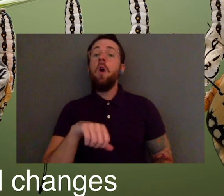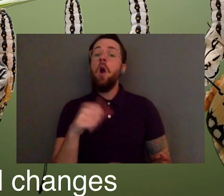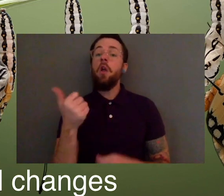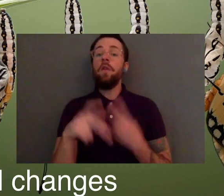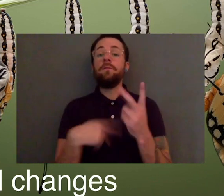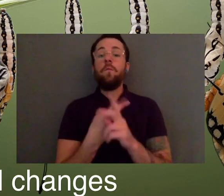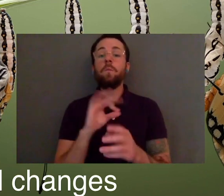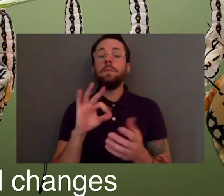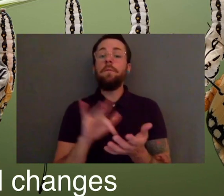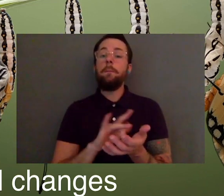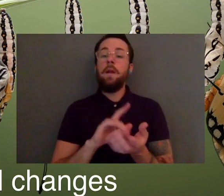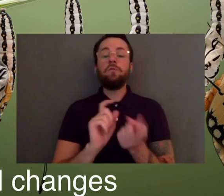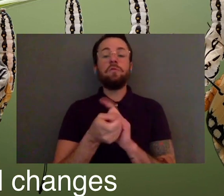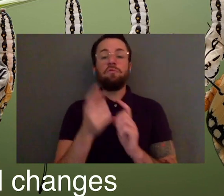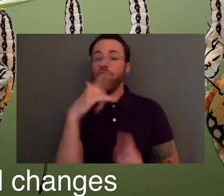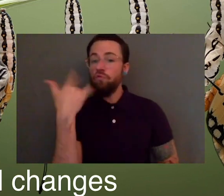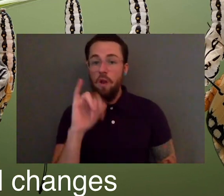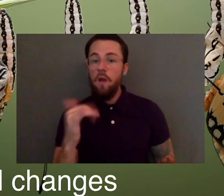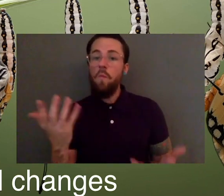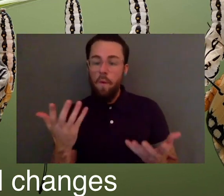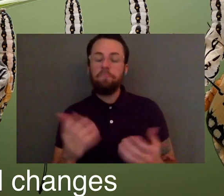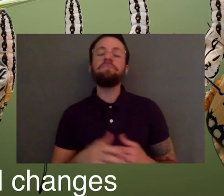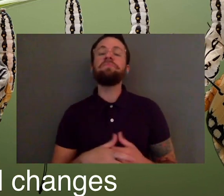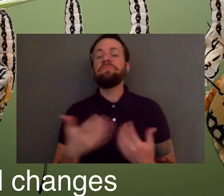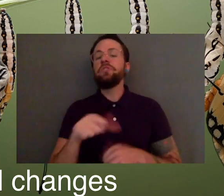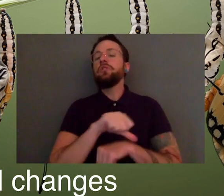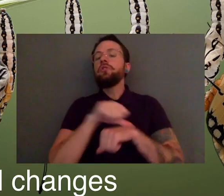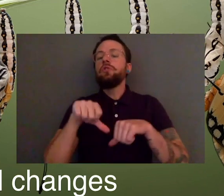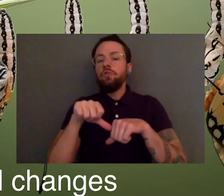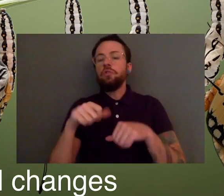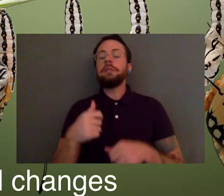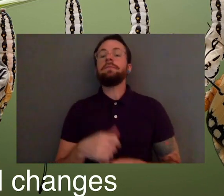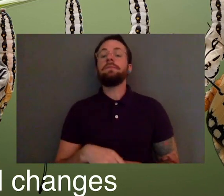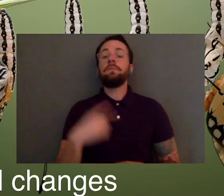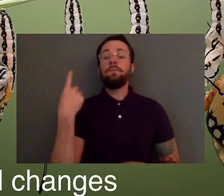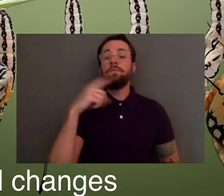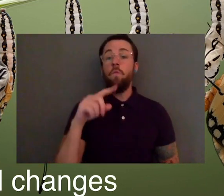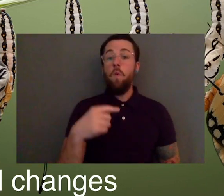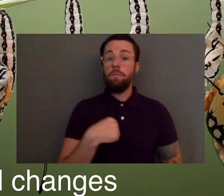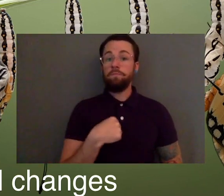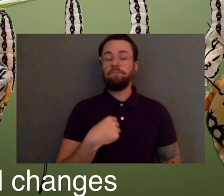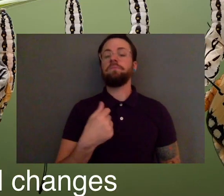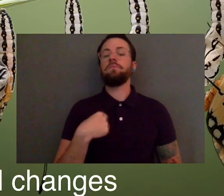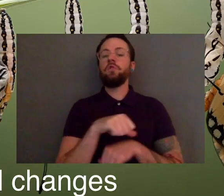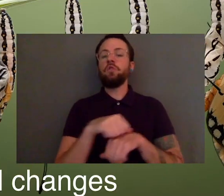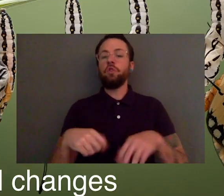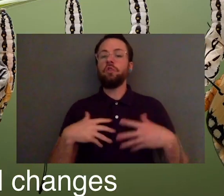would take estrogen to try to look, appear more feminine.